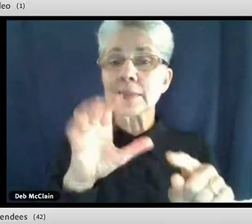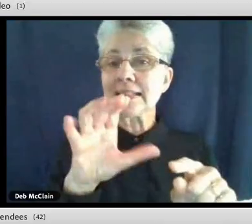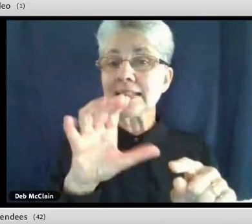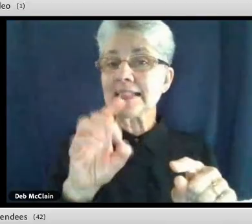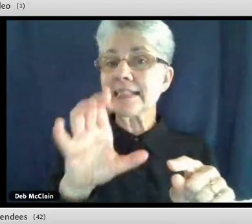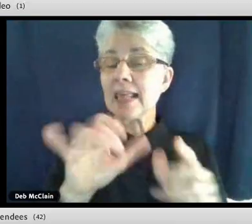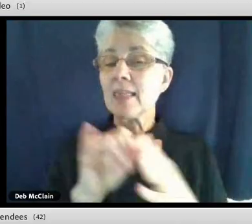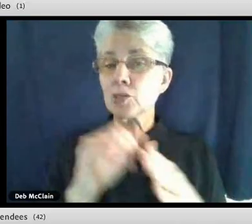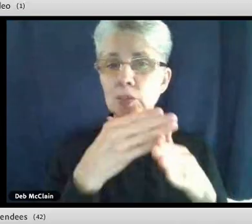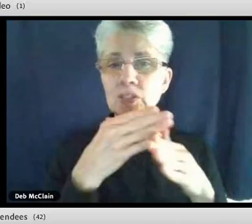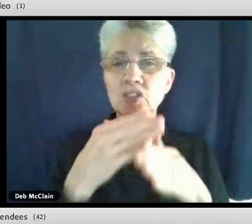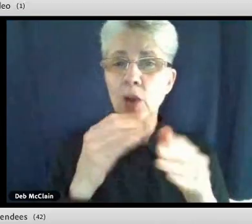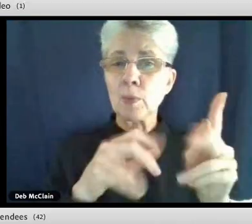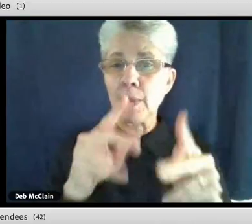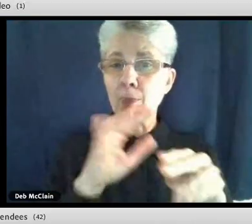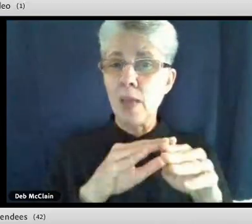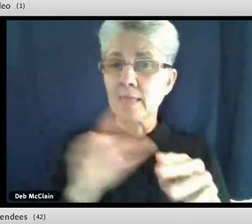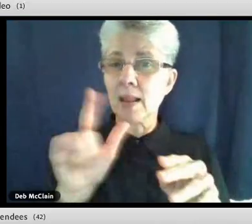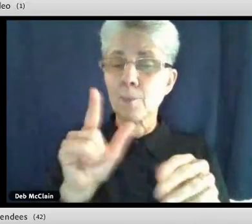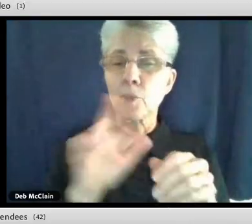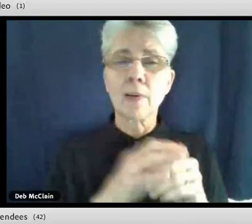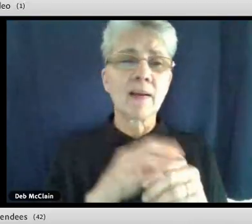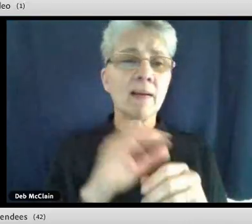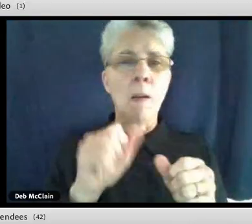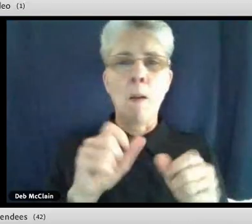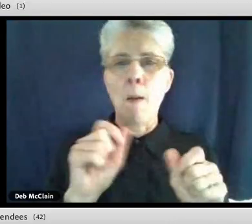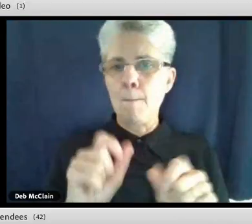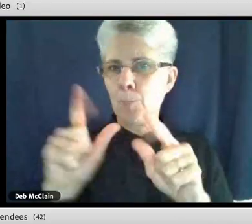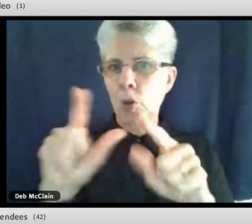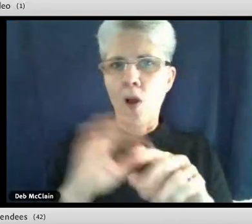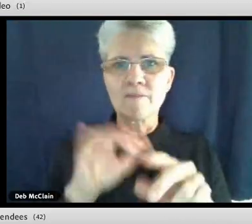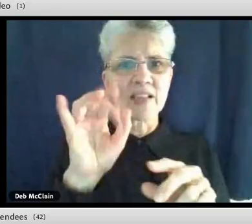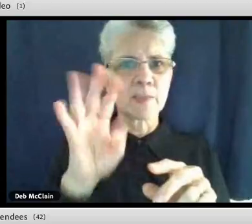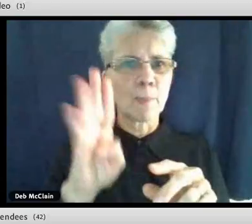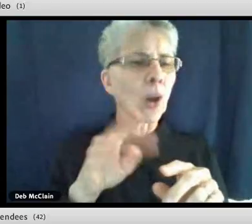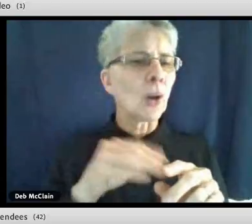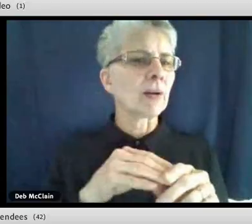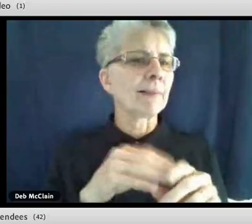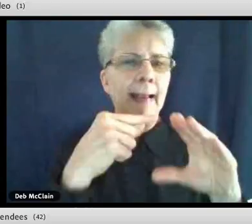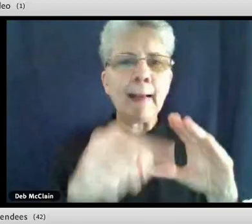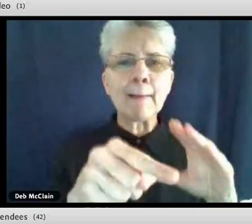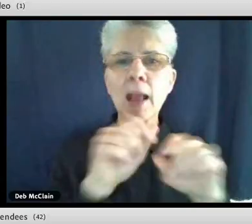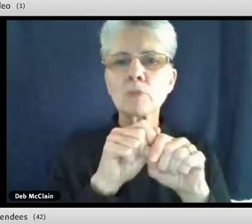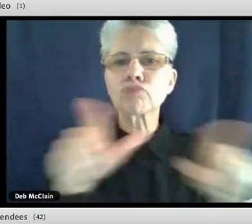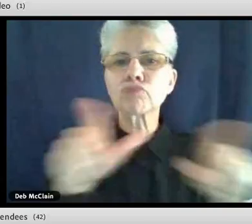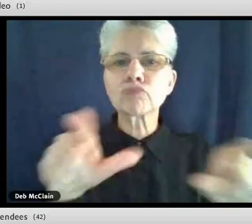that you could share with your patrons either on Facebook or, you know, an e-mail message, whatever it might be, not too many though